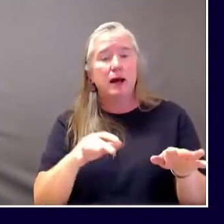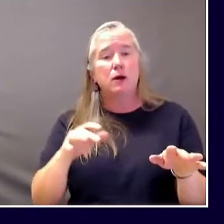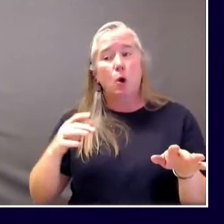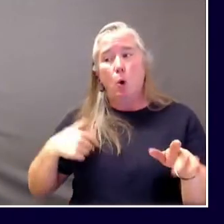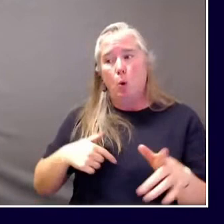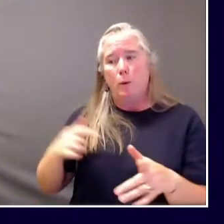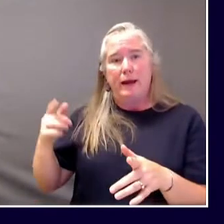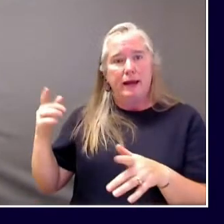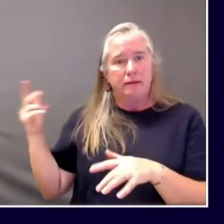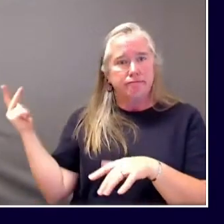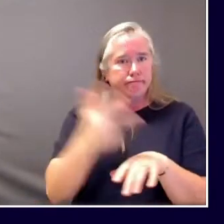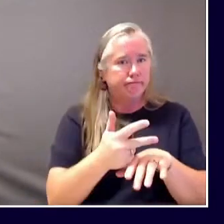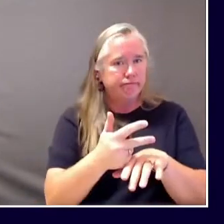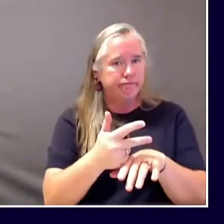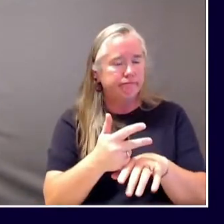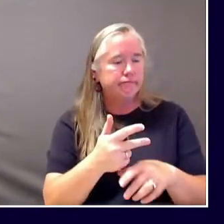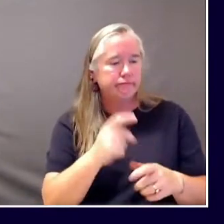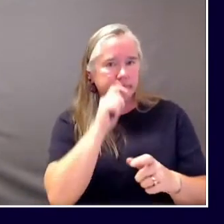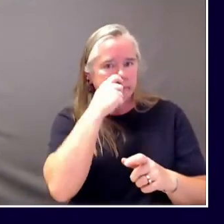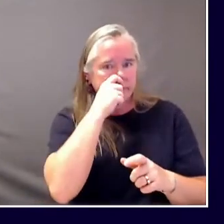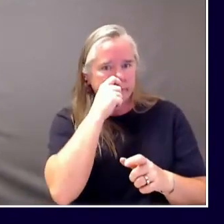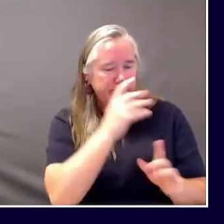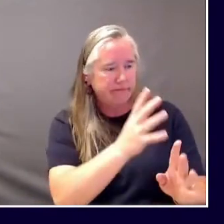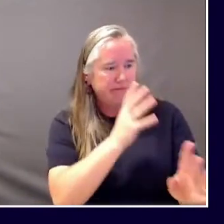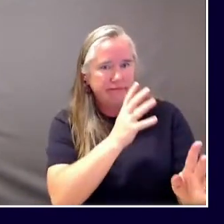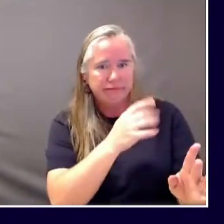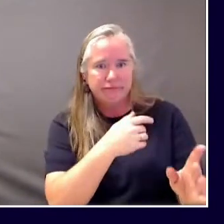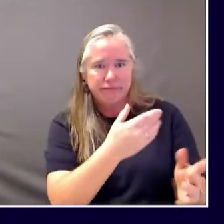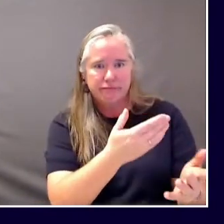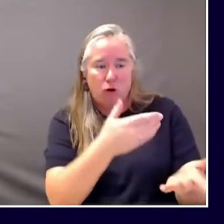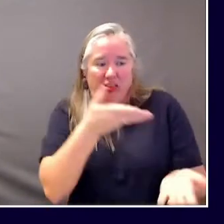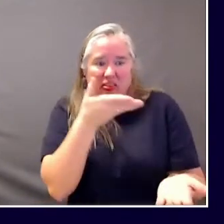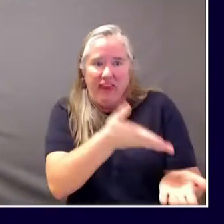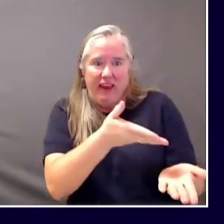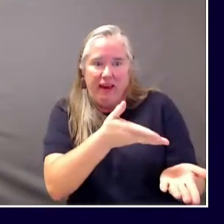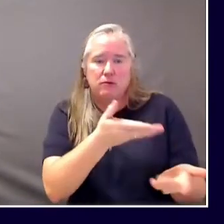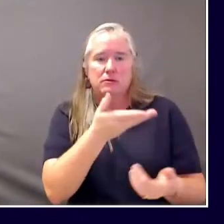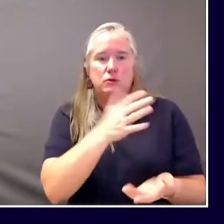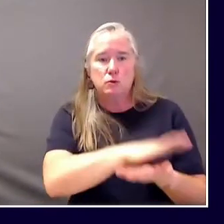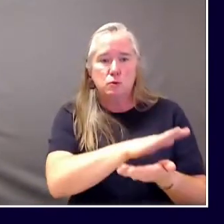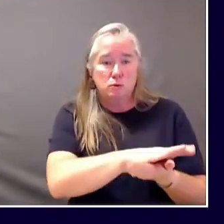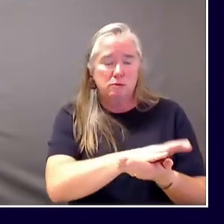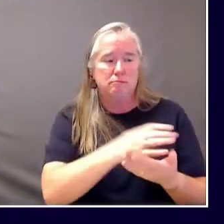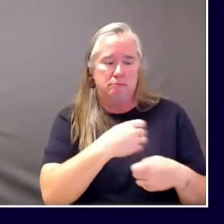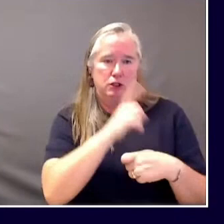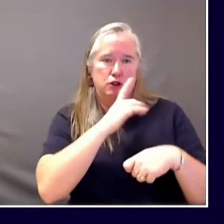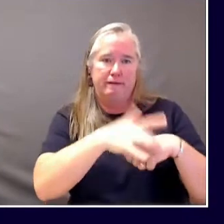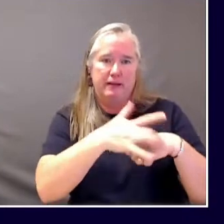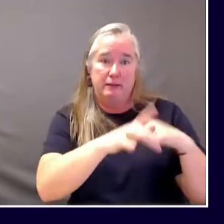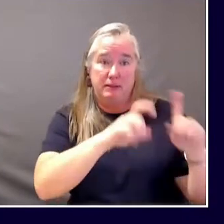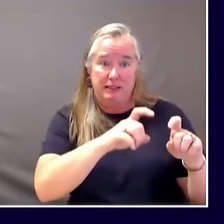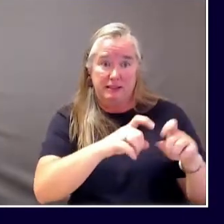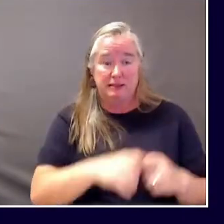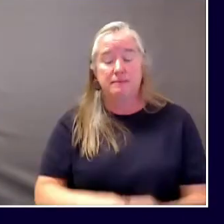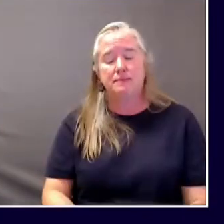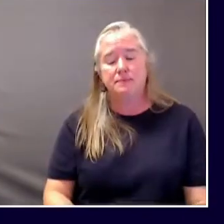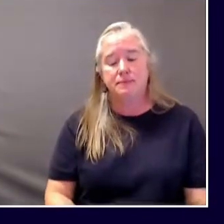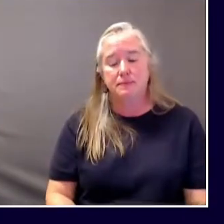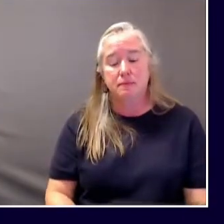collect samples to send to our state lab to ensure that we have